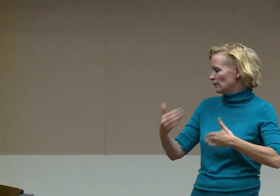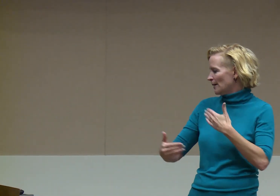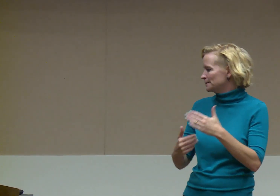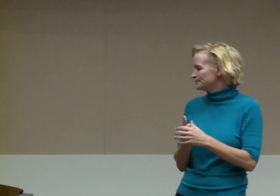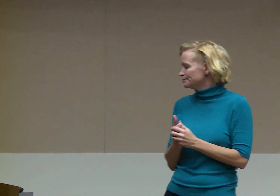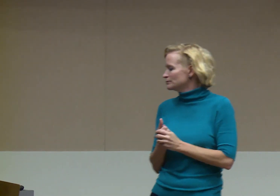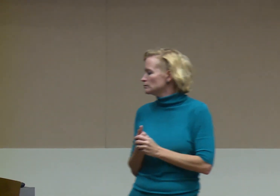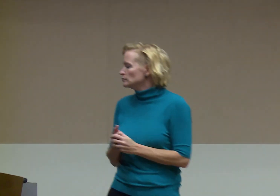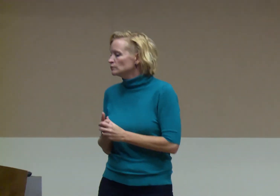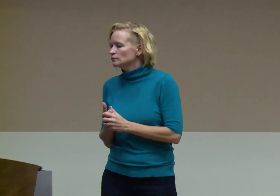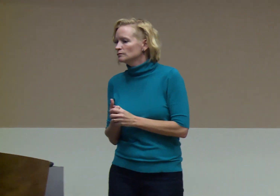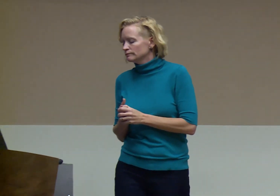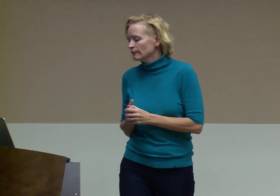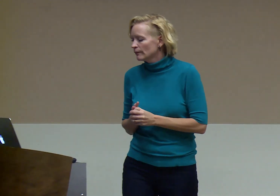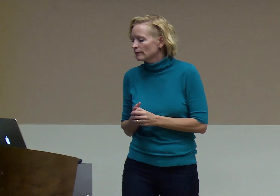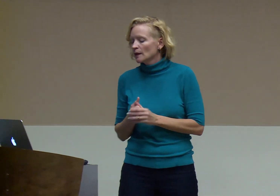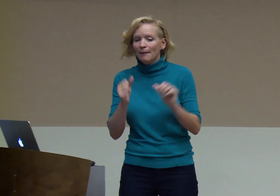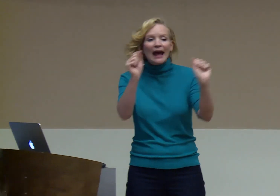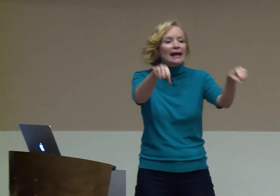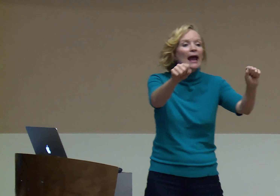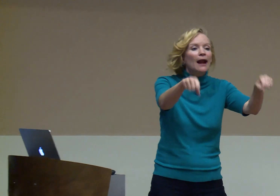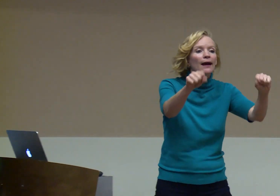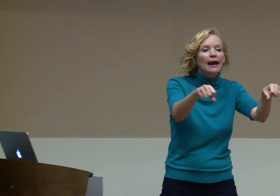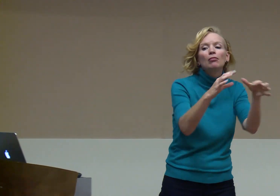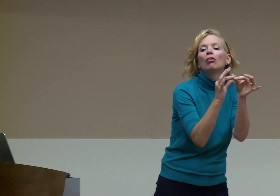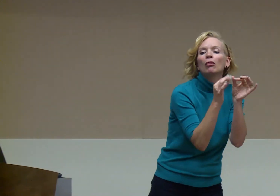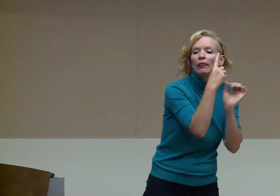I planned to say a bit about each of these individuals,